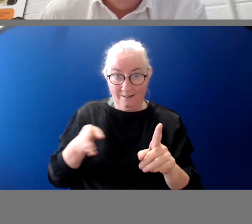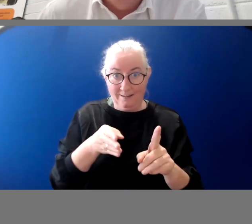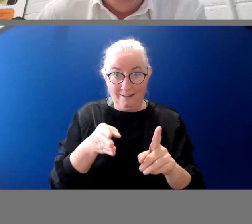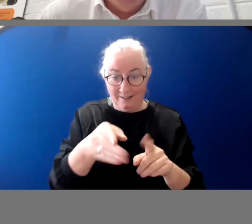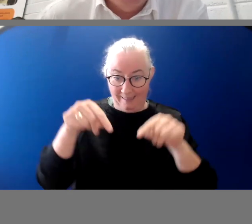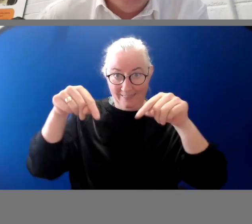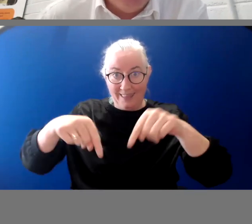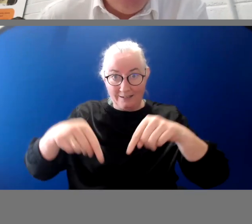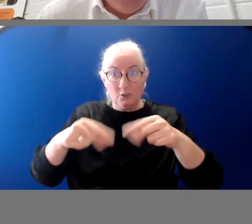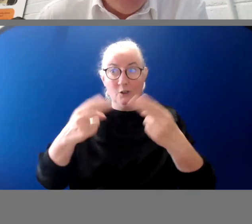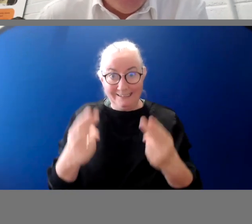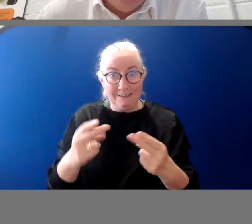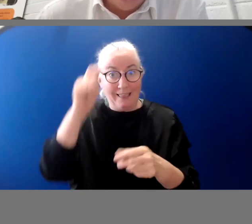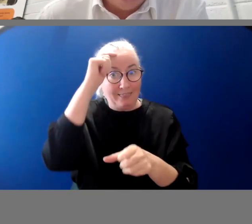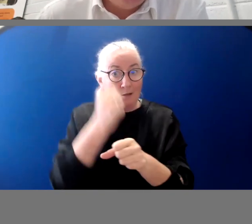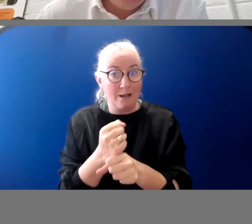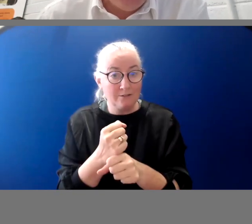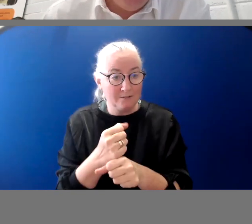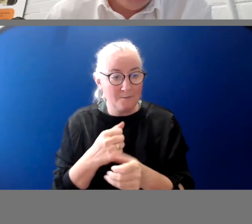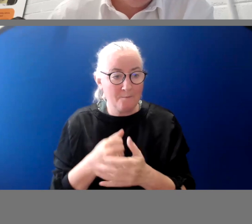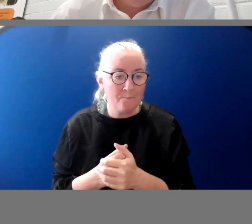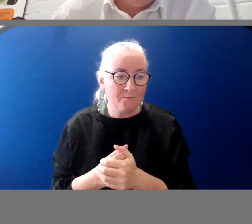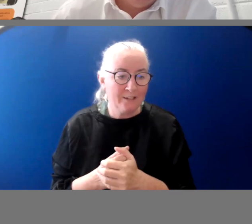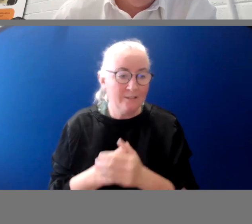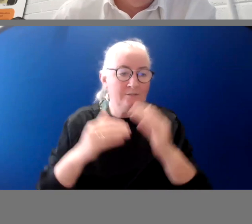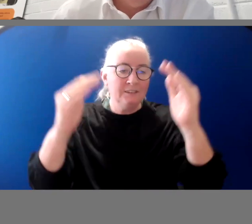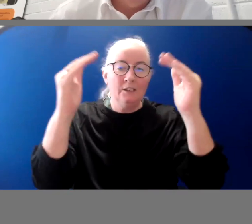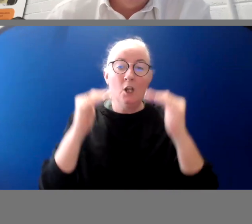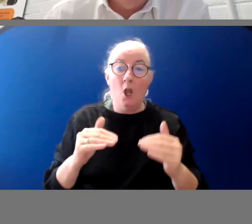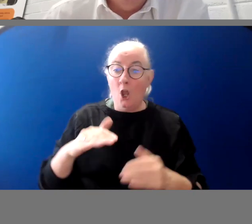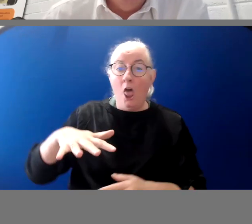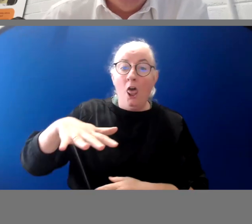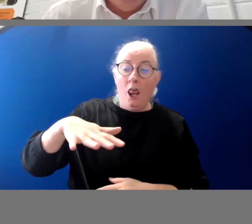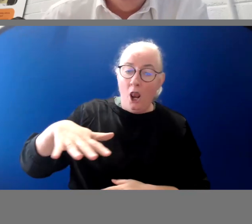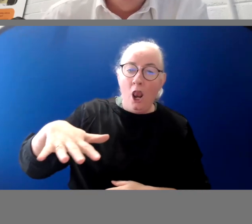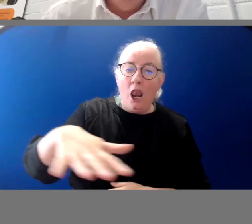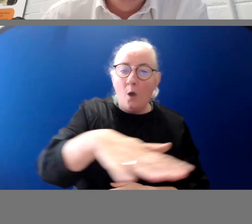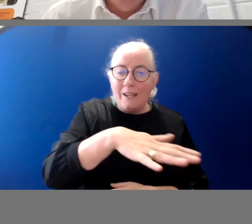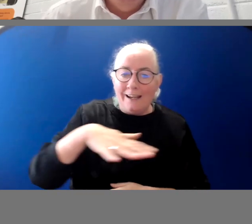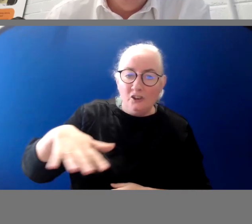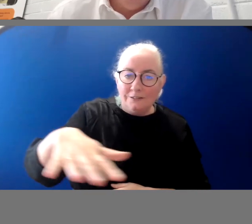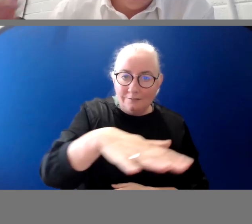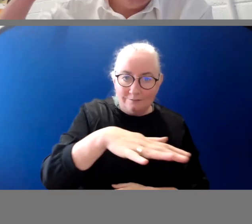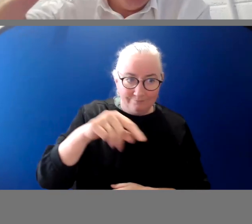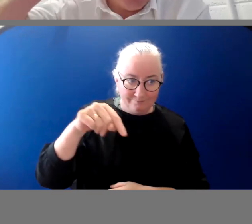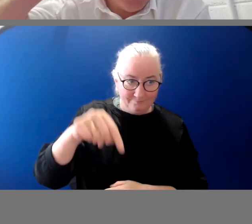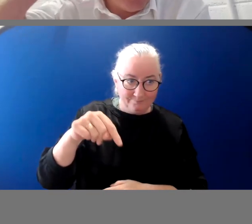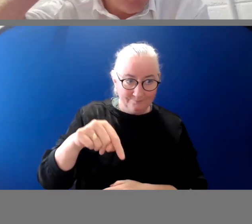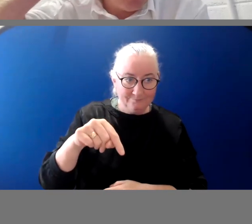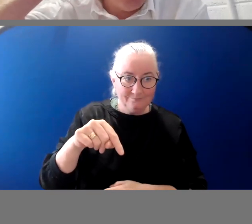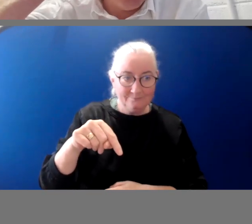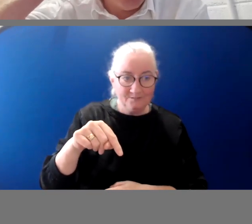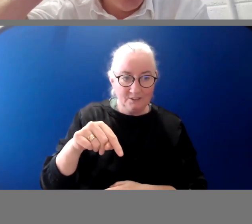one to really watch out for um in relation to the location I suppose located too close to the return